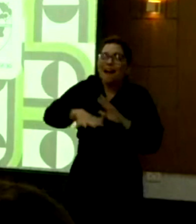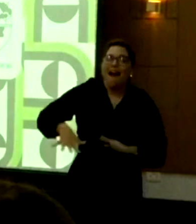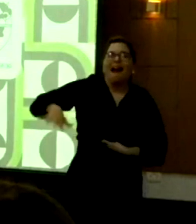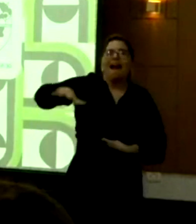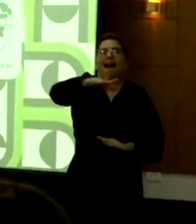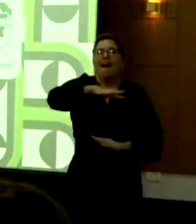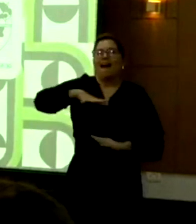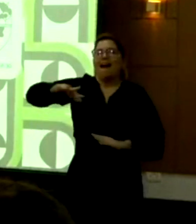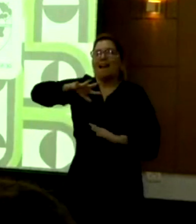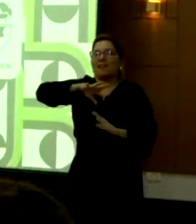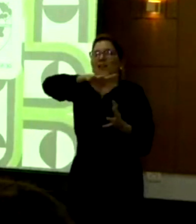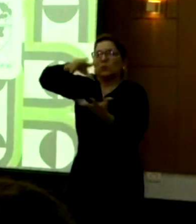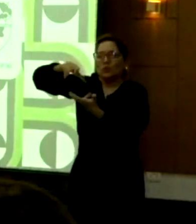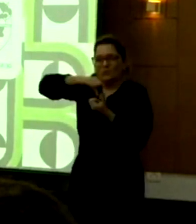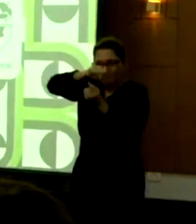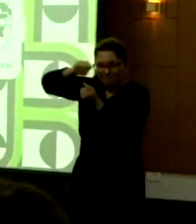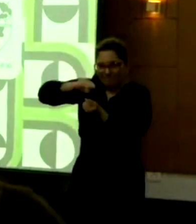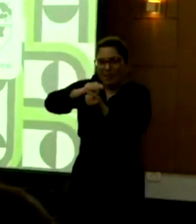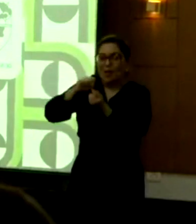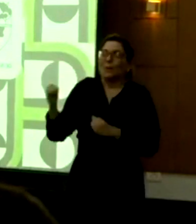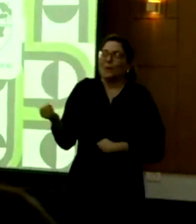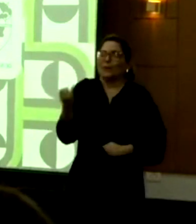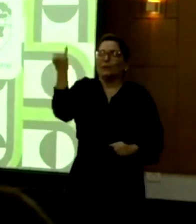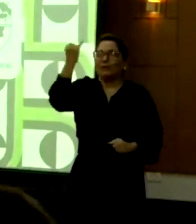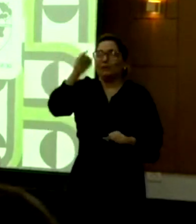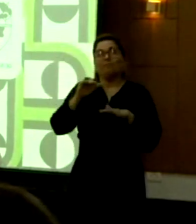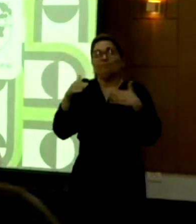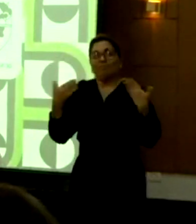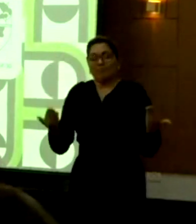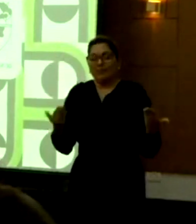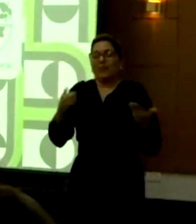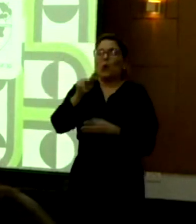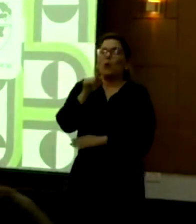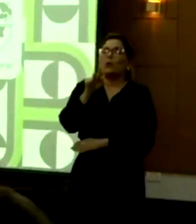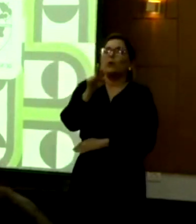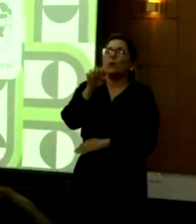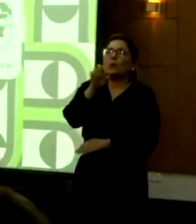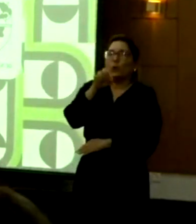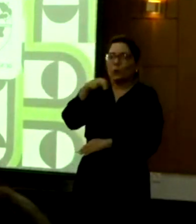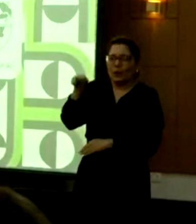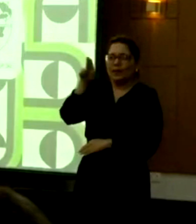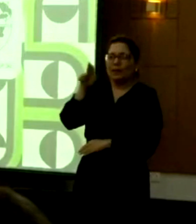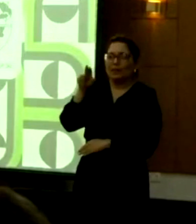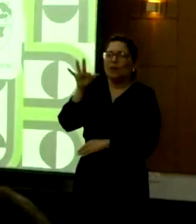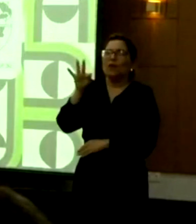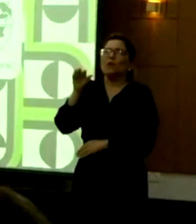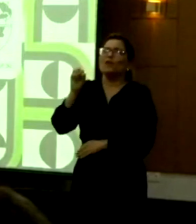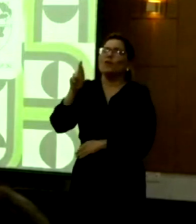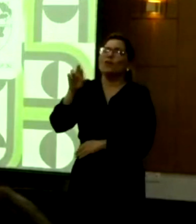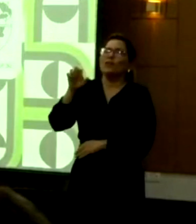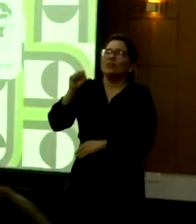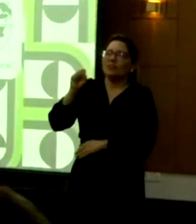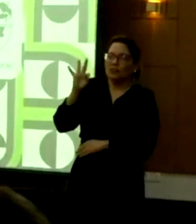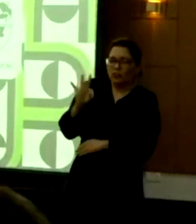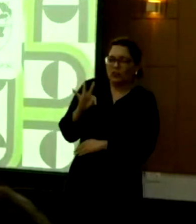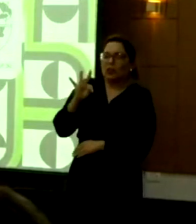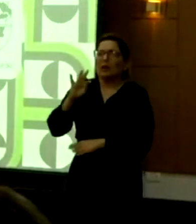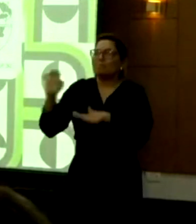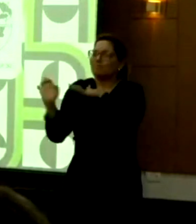that is so important, Green Forests green Forest environmental consultancy in collaboration with Amazon Connection Carbon